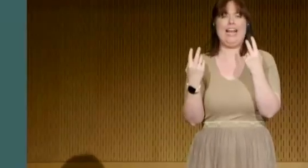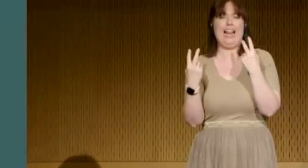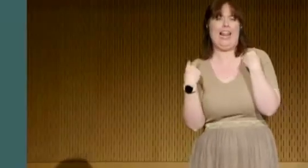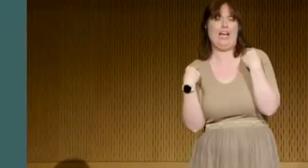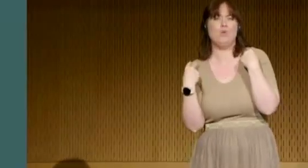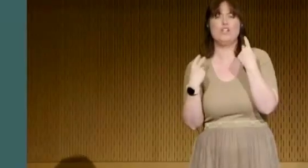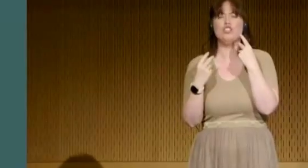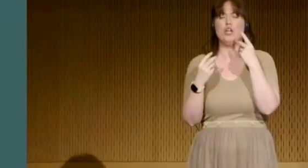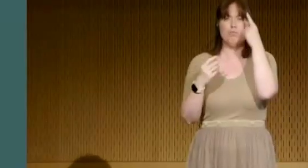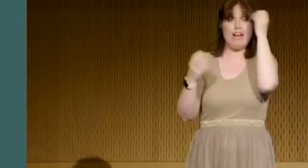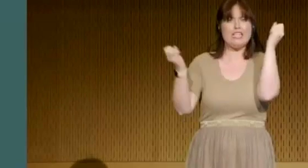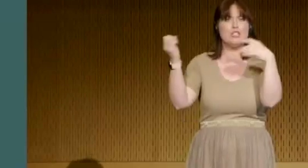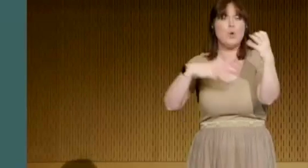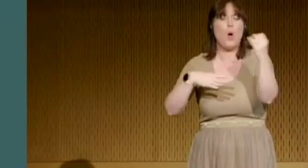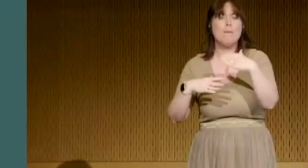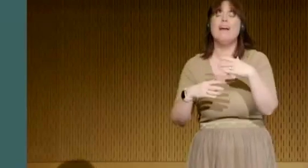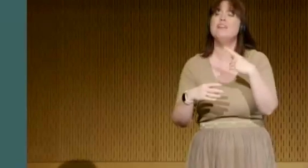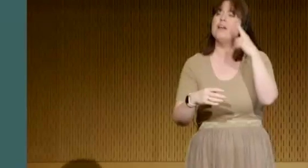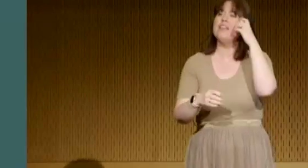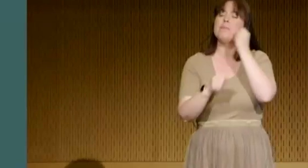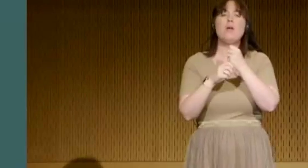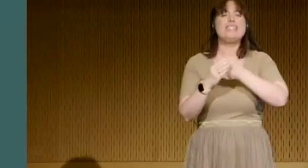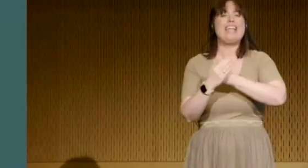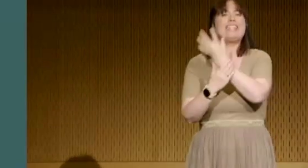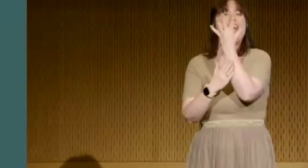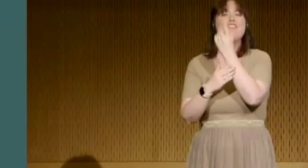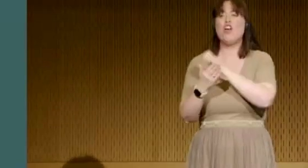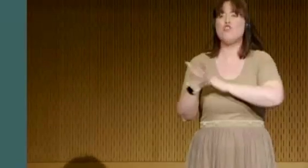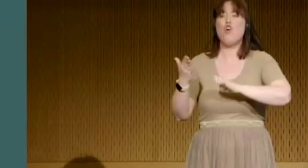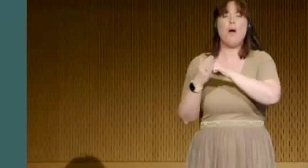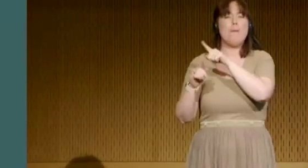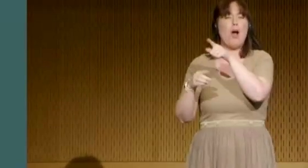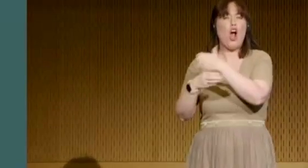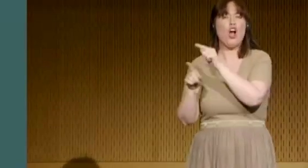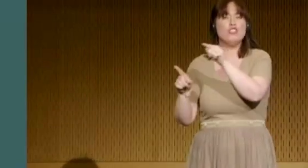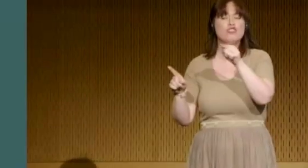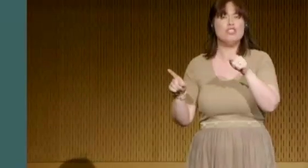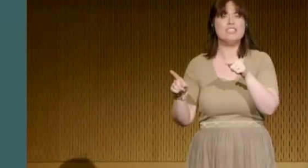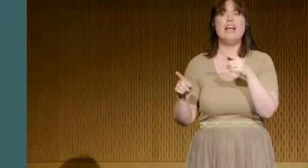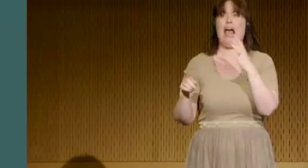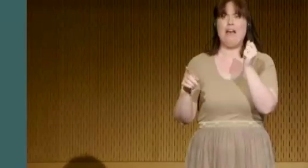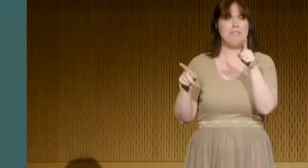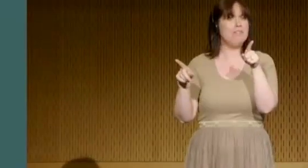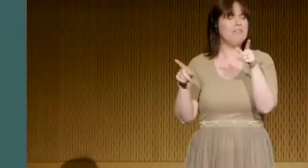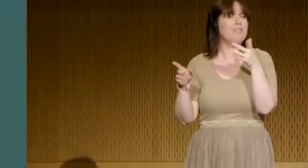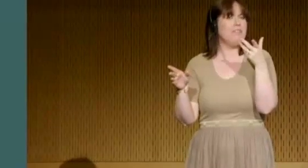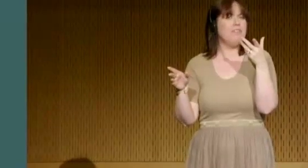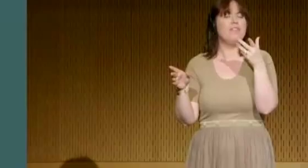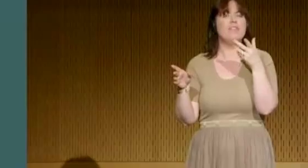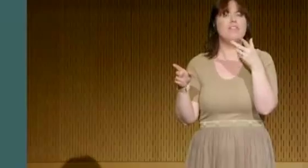there's other countries around Scandinavia and Europe that are, you know, dealing with the same